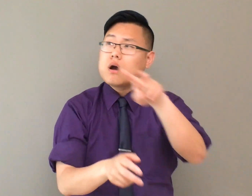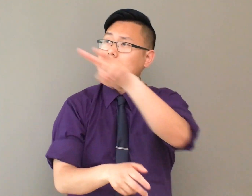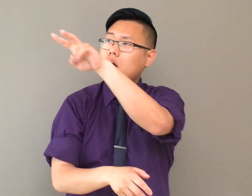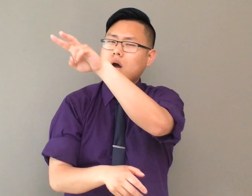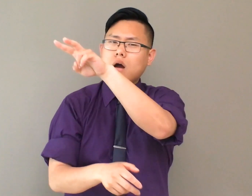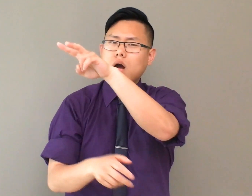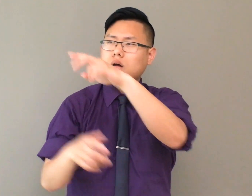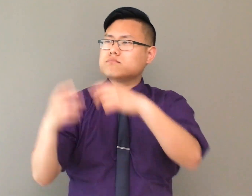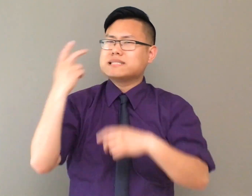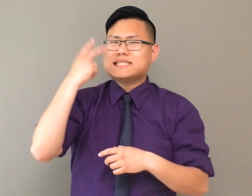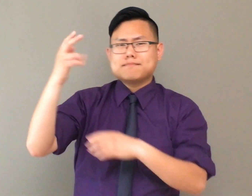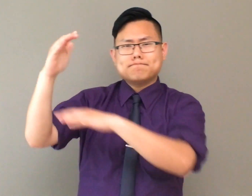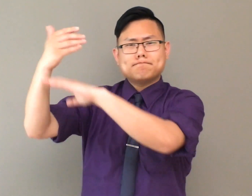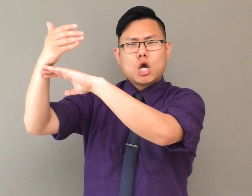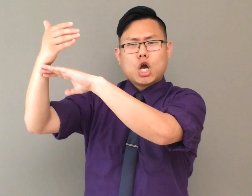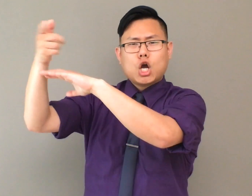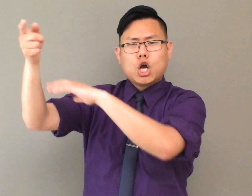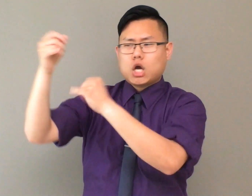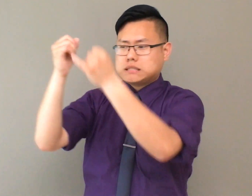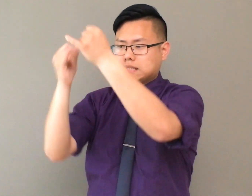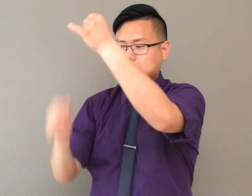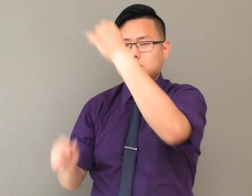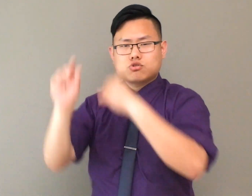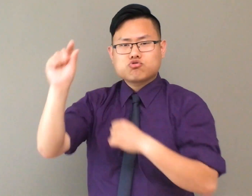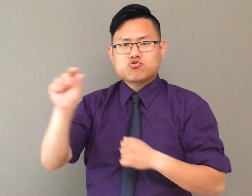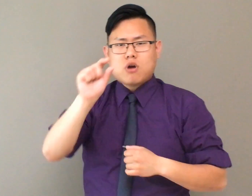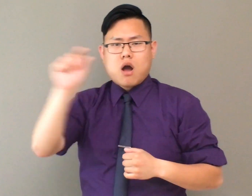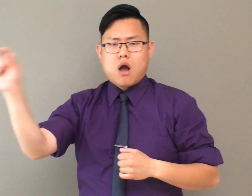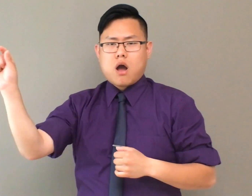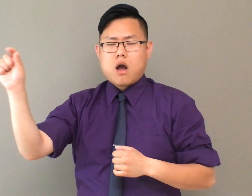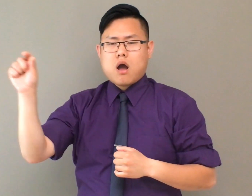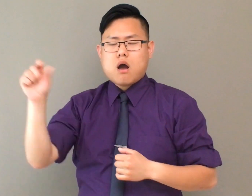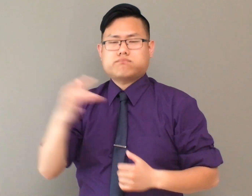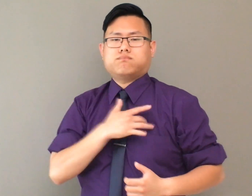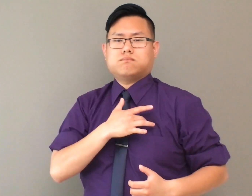However when he looked up he saw hanging from his rear view mirror a cross that his mother